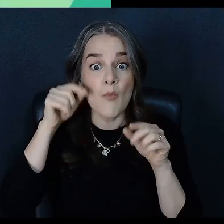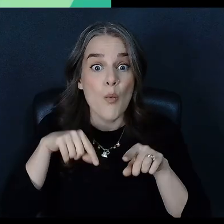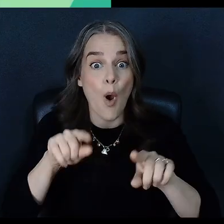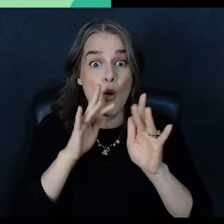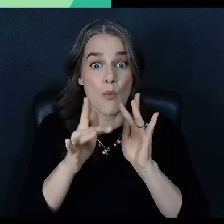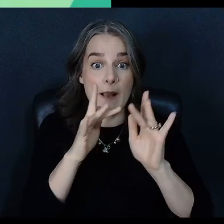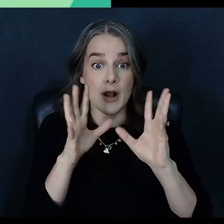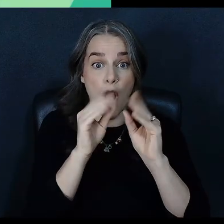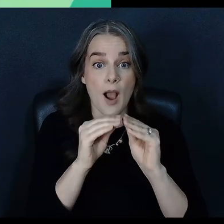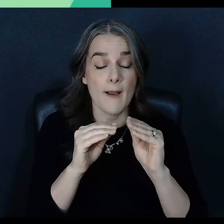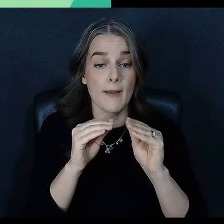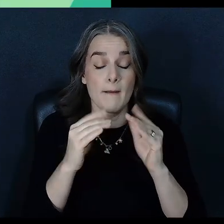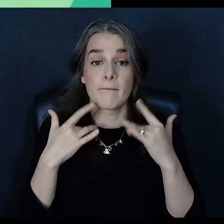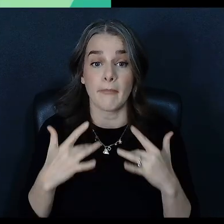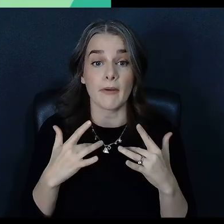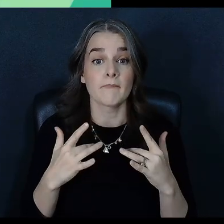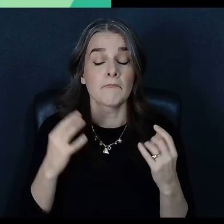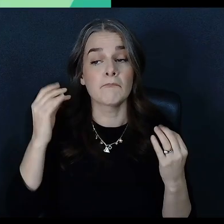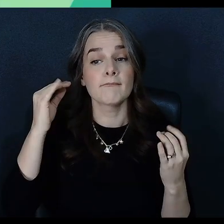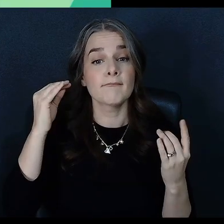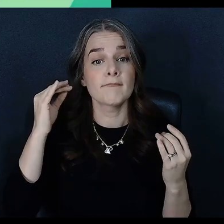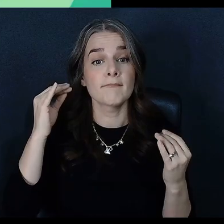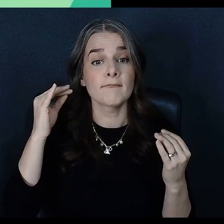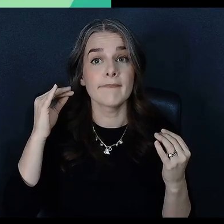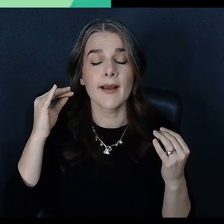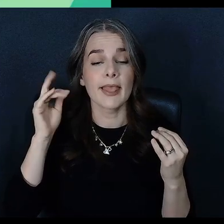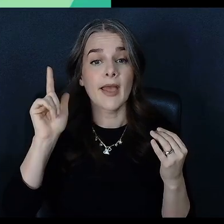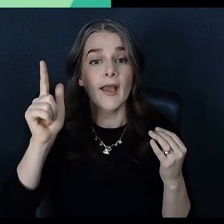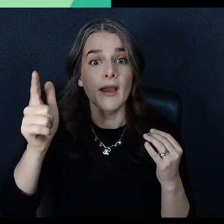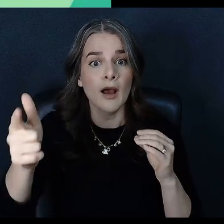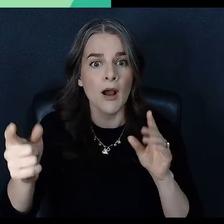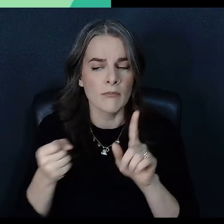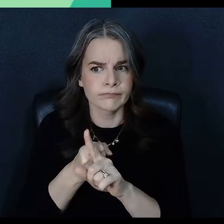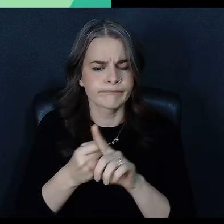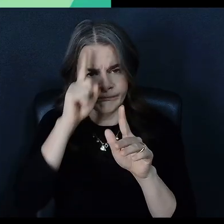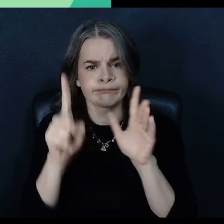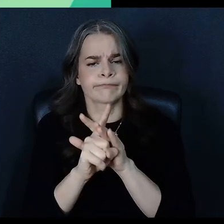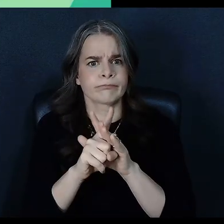They usually hit the second the webinar ends. If that happens to you, I feel your pain. Email me.